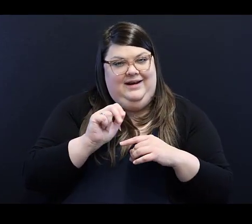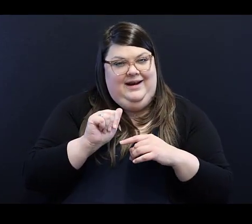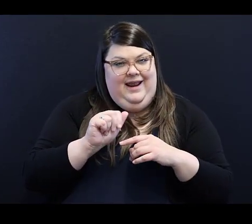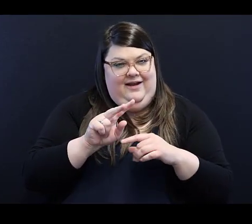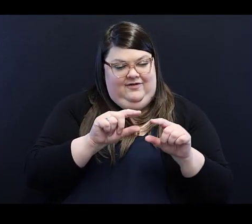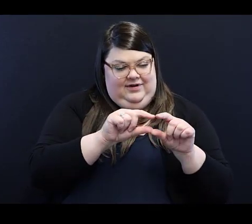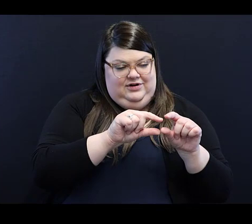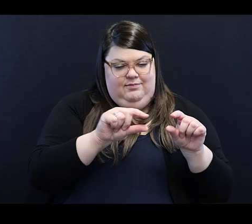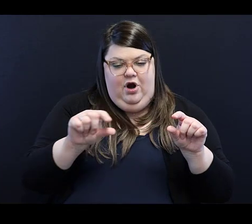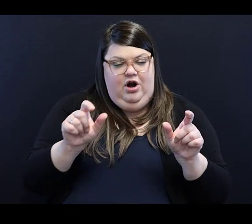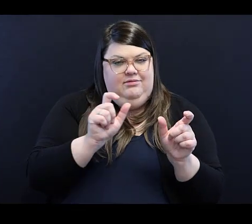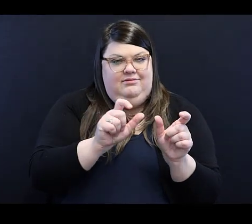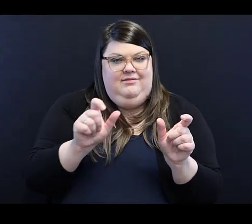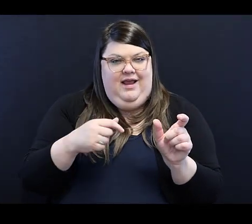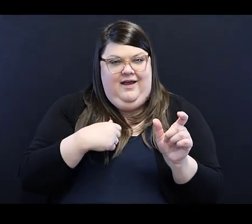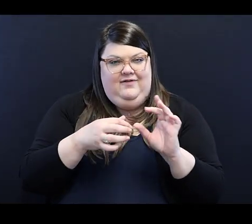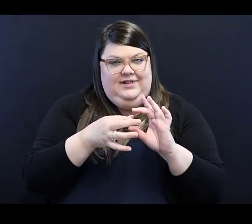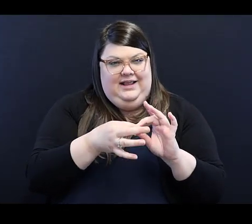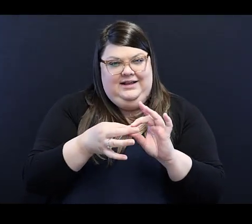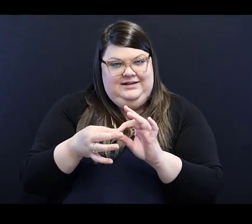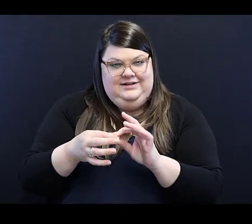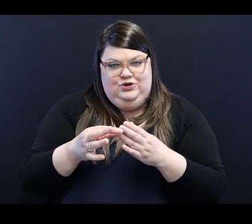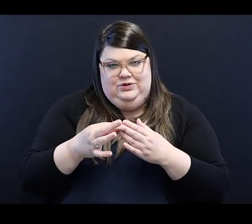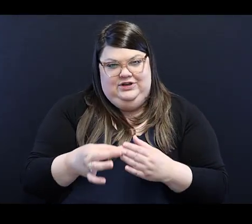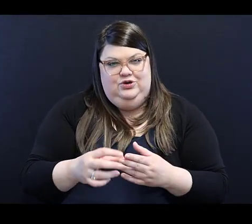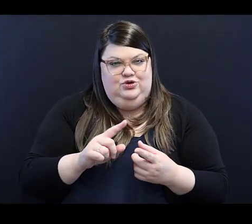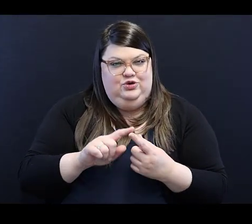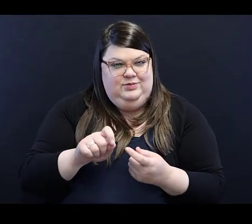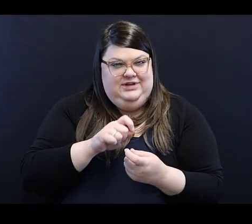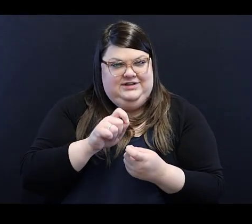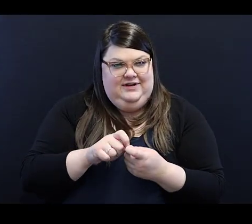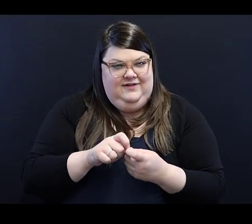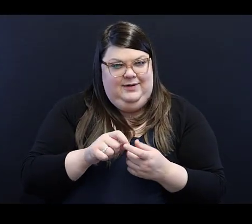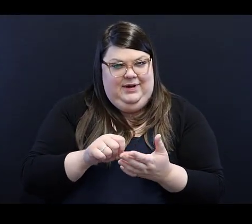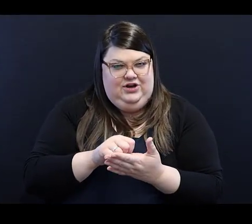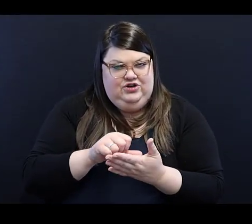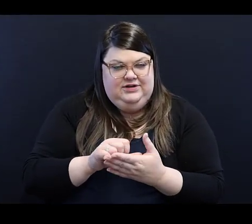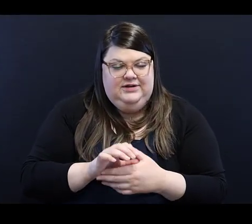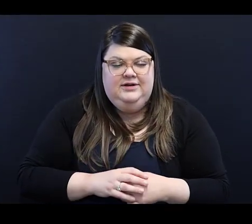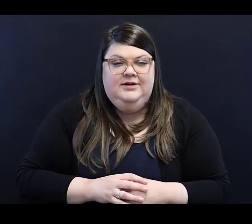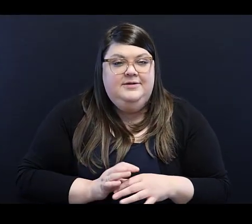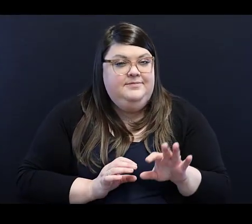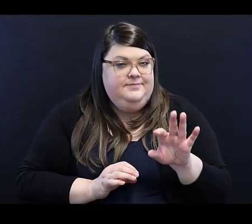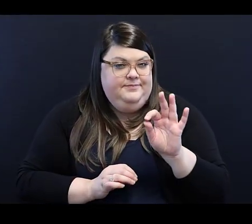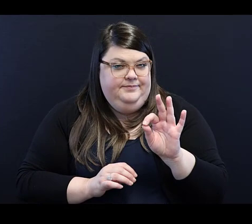homepage contains links to direct you to specific NCRTM pages. Select Library.